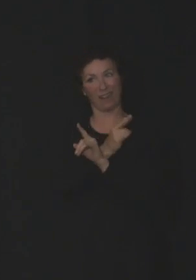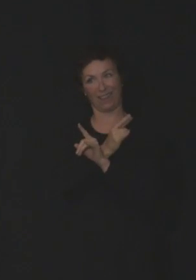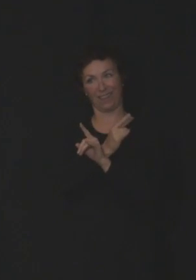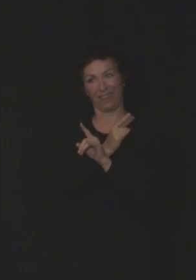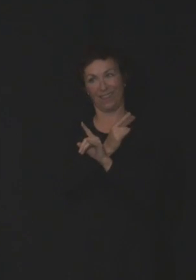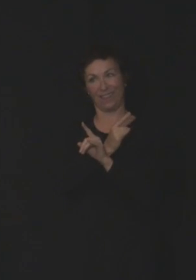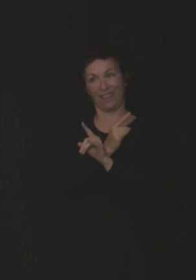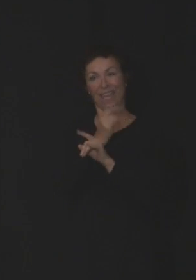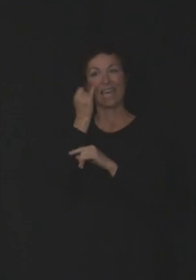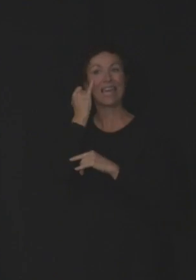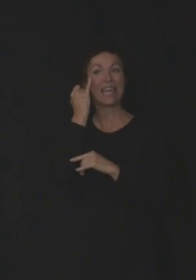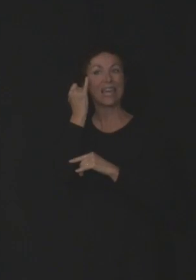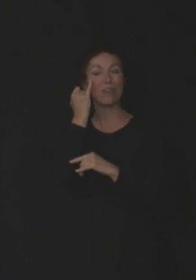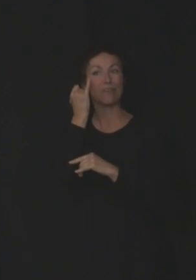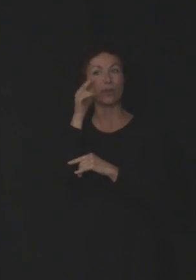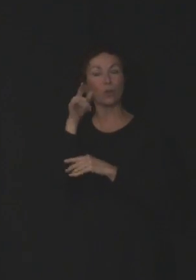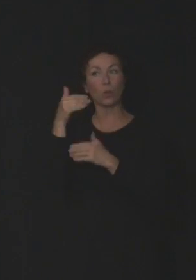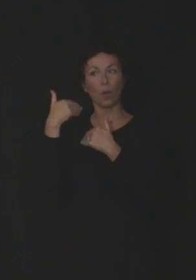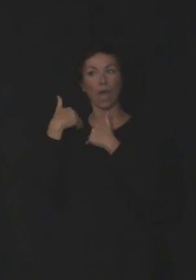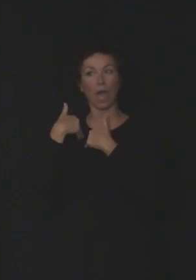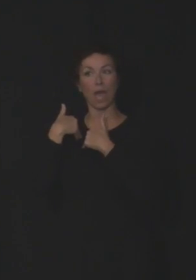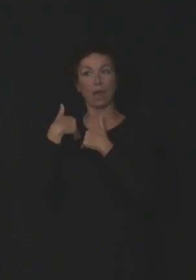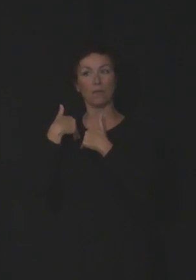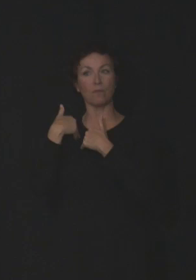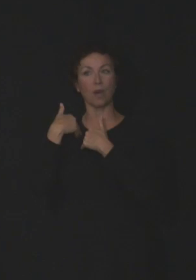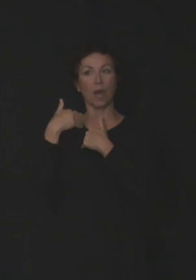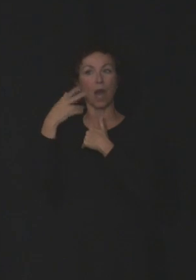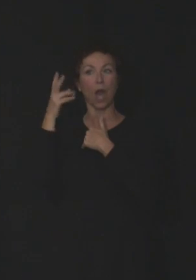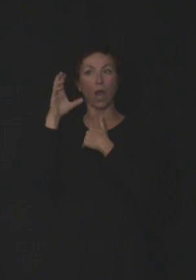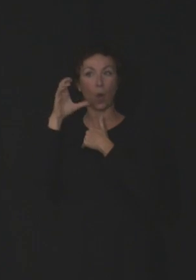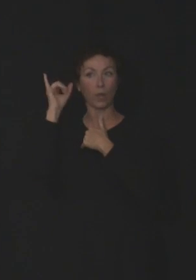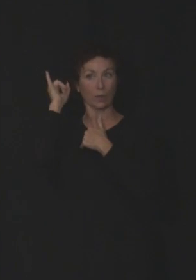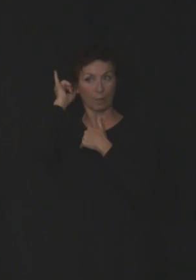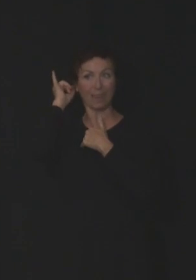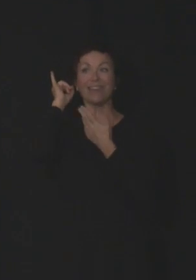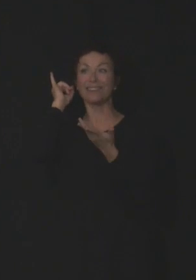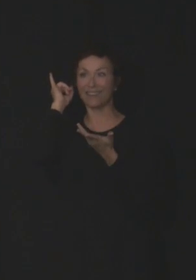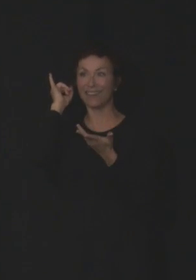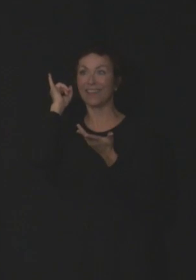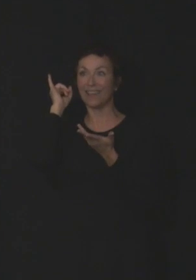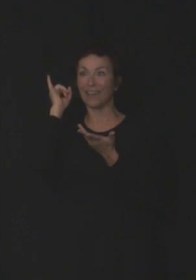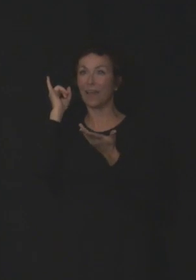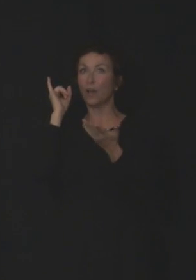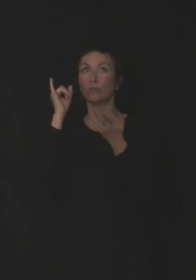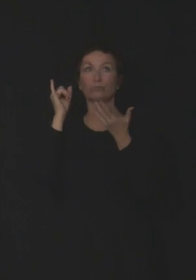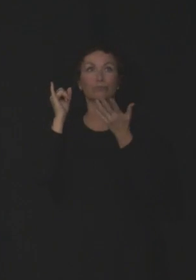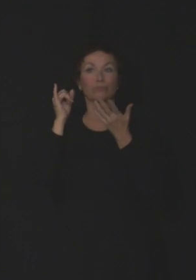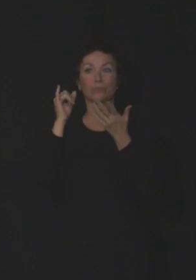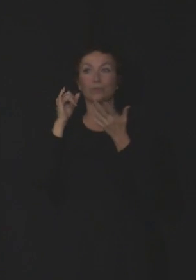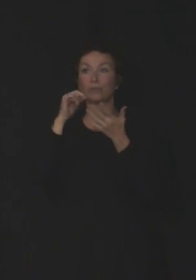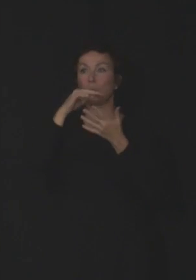if you have a cochlear implant Audience female: Yes. Jordan: much of the cost of that